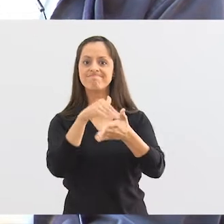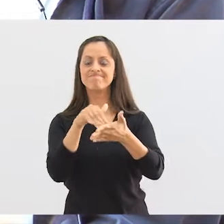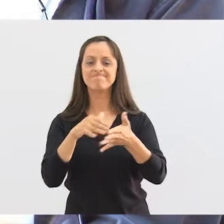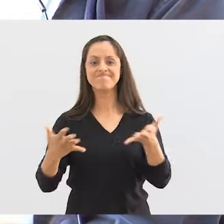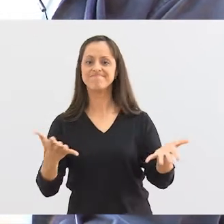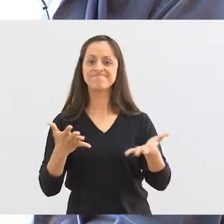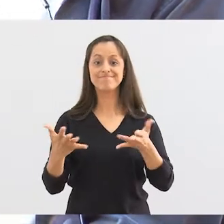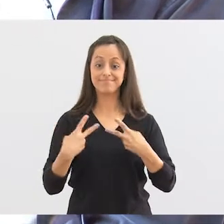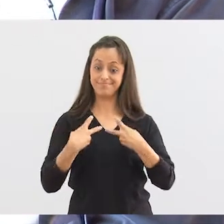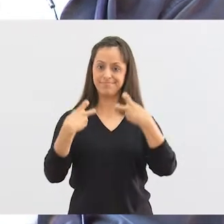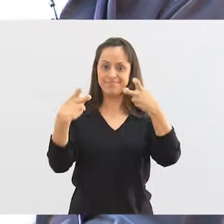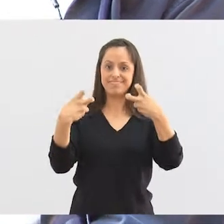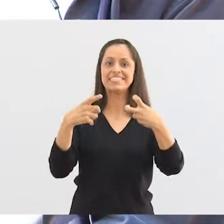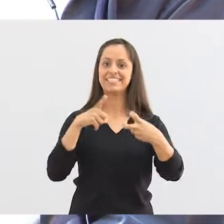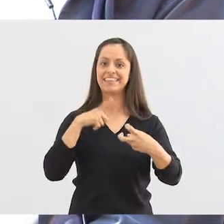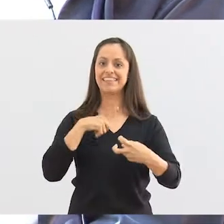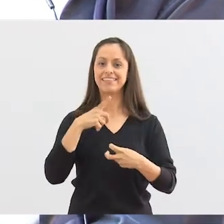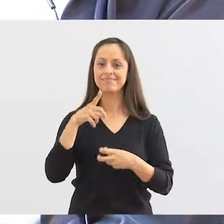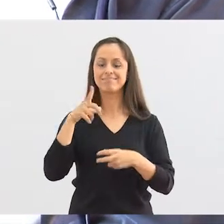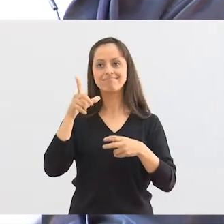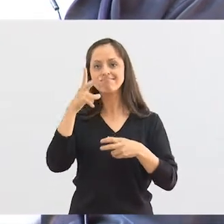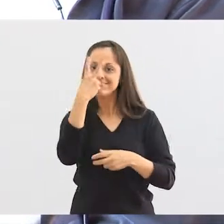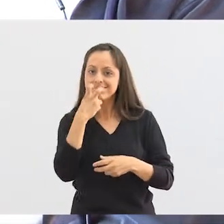and everyone noticed that I had a visual impairment.